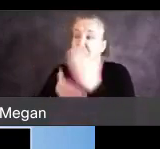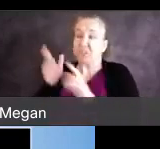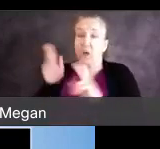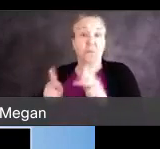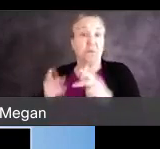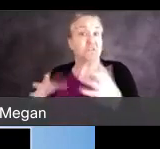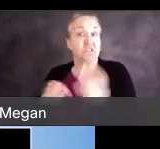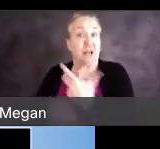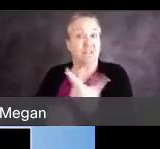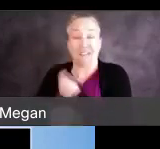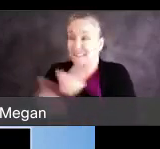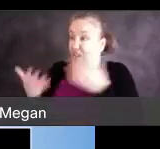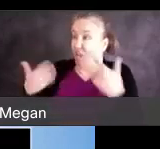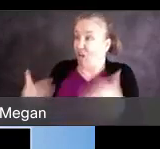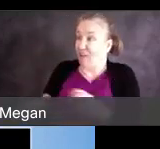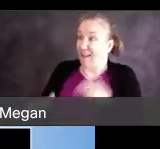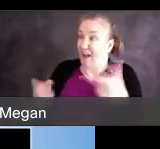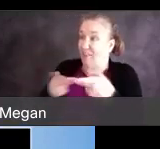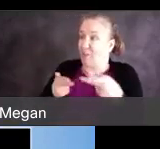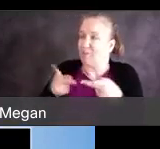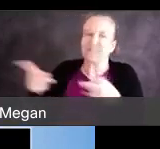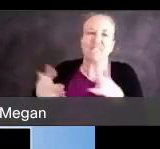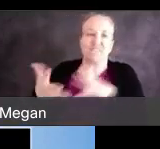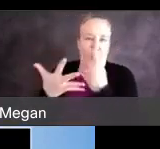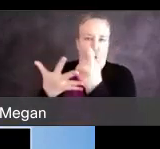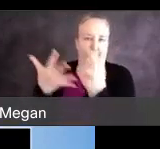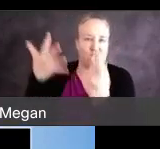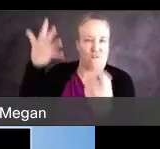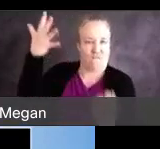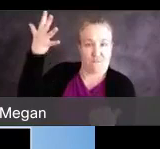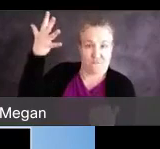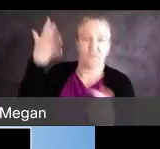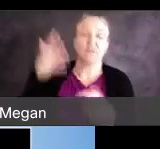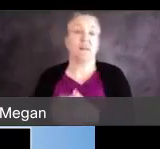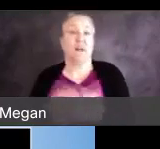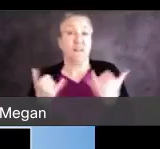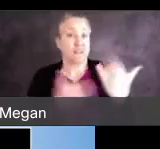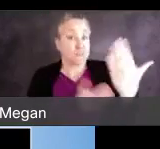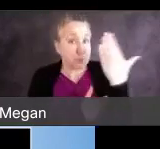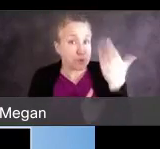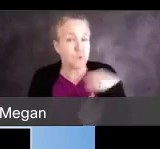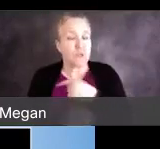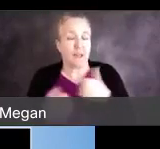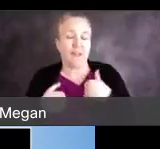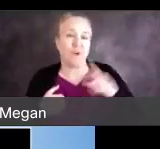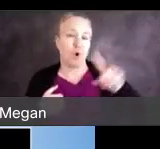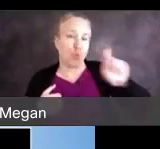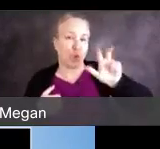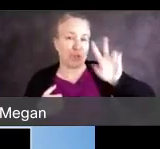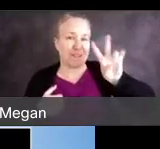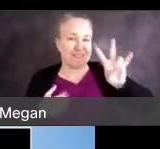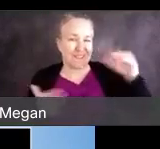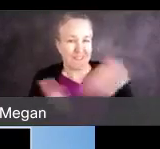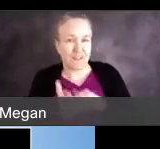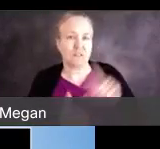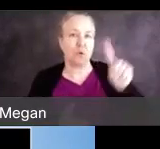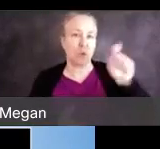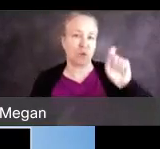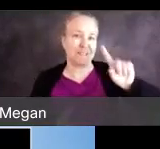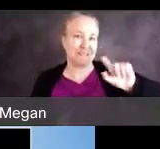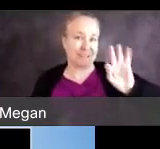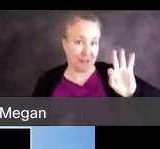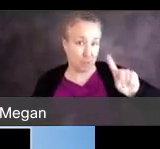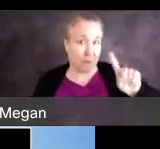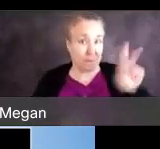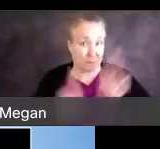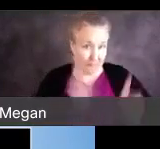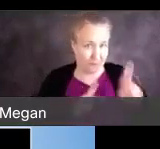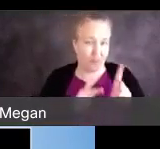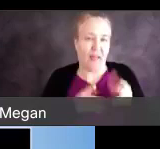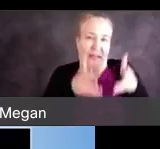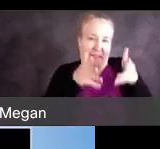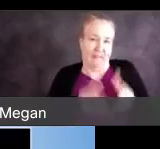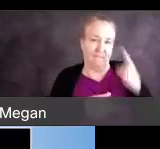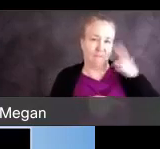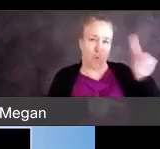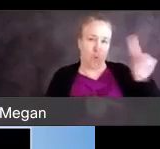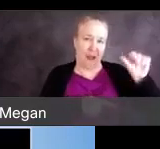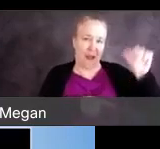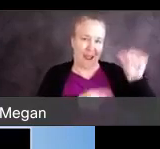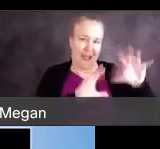vaccine elsewhere. As of this morning, we have 137,191 people remaining on our 1A pre-registration